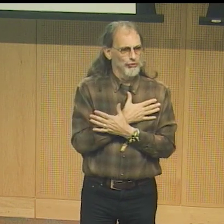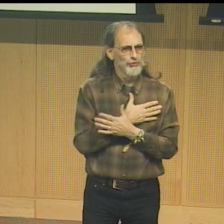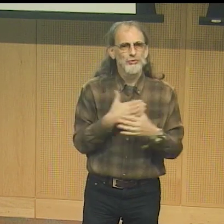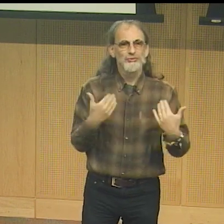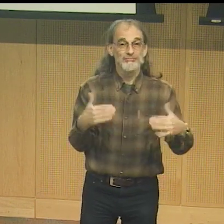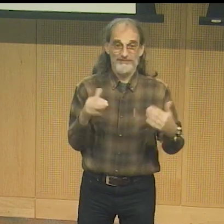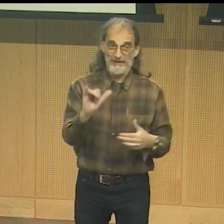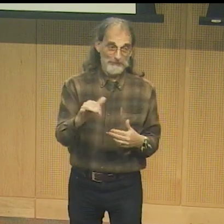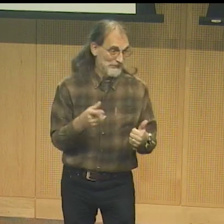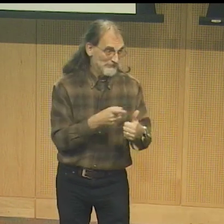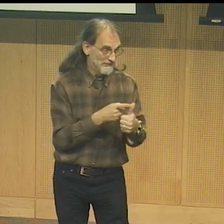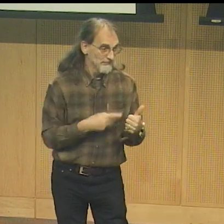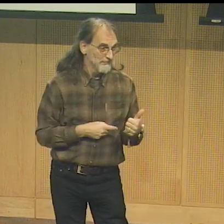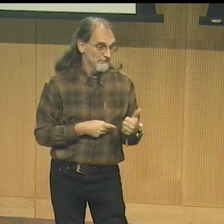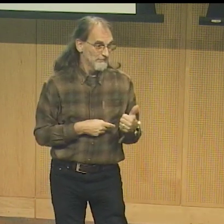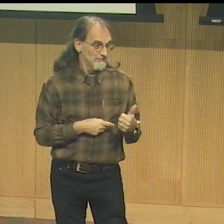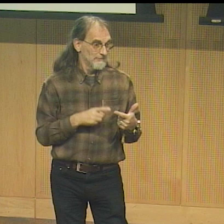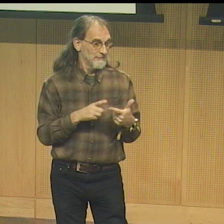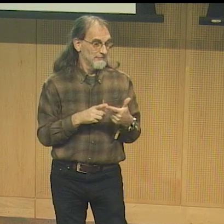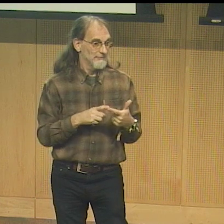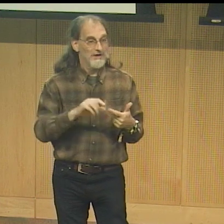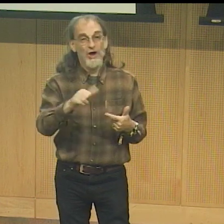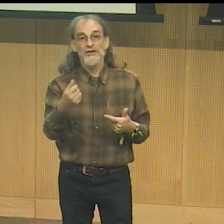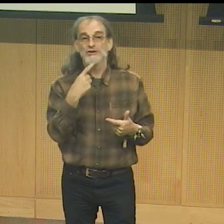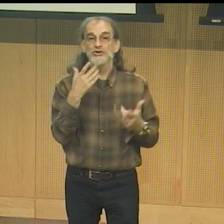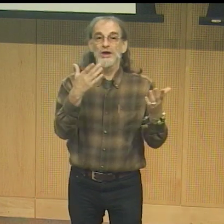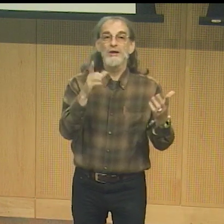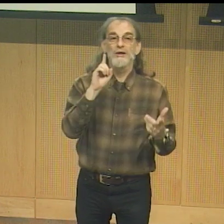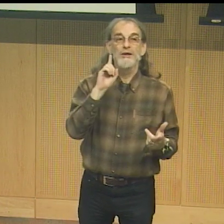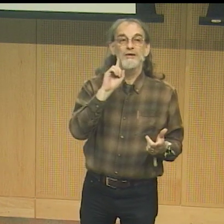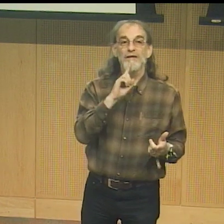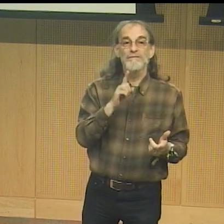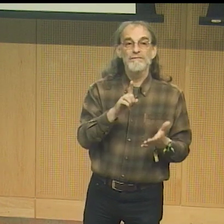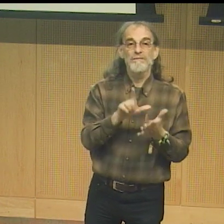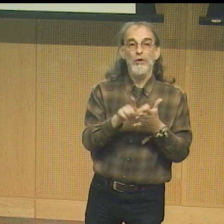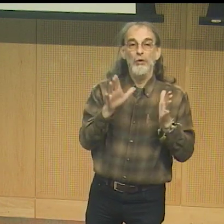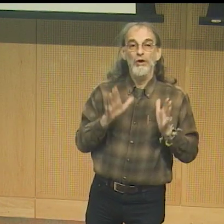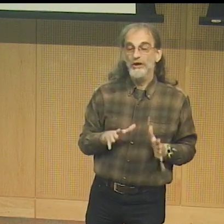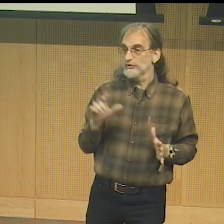stepping forward and speaking out. So, that needs to happen first. We need to build confidence.